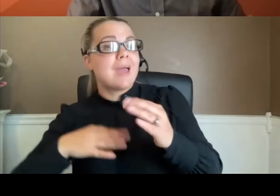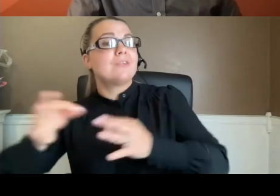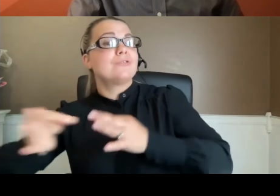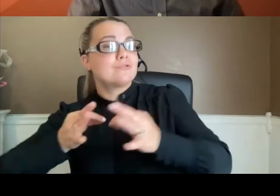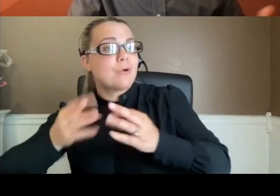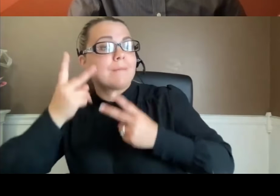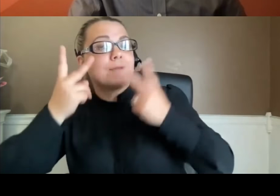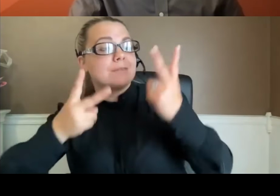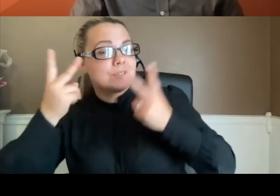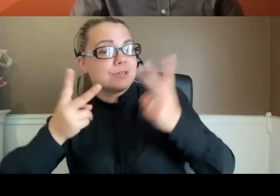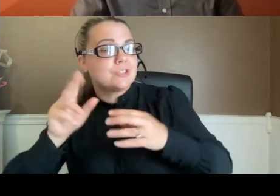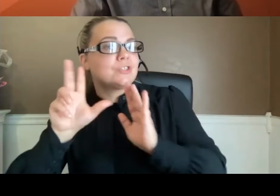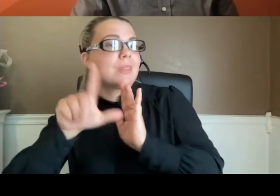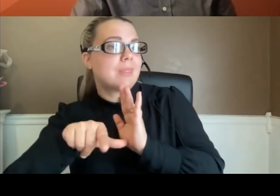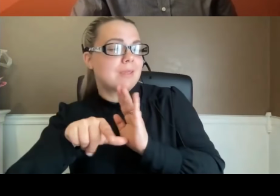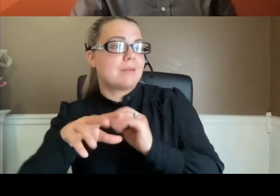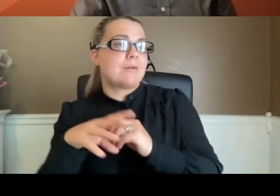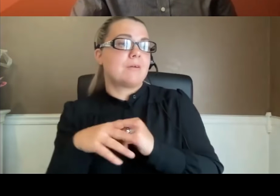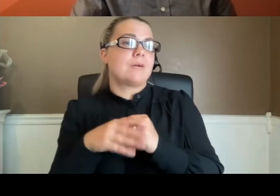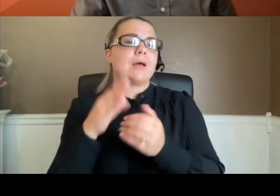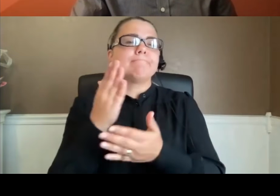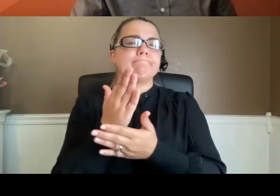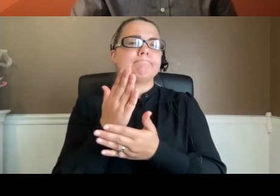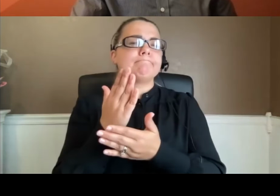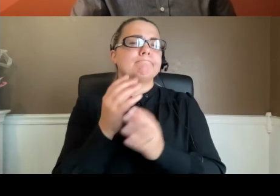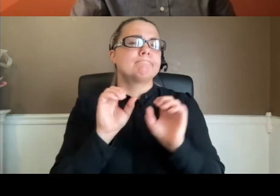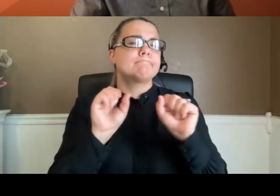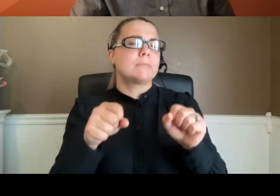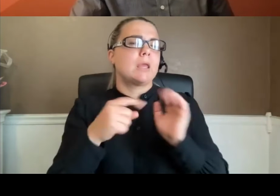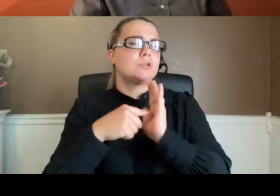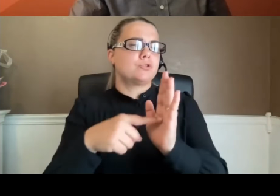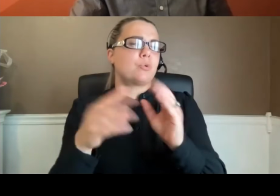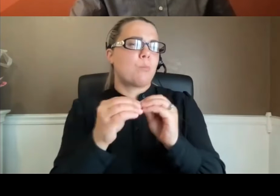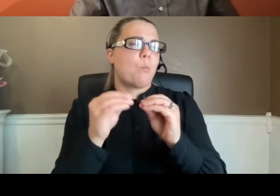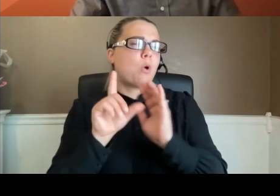will become clear as I'm giving you... as we're walking through some of these examples. Okay,